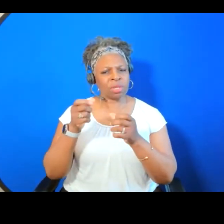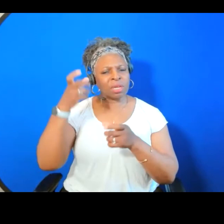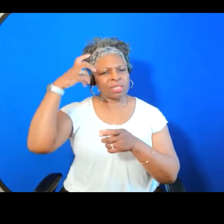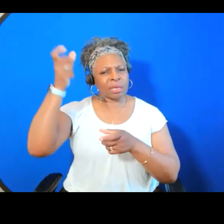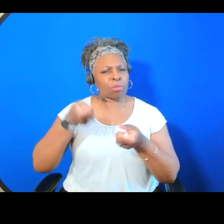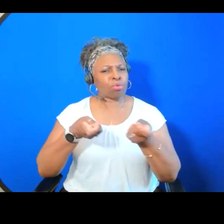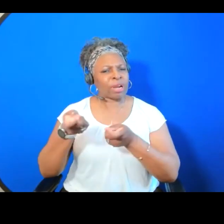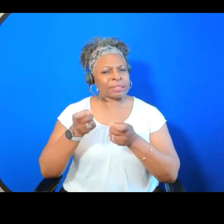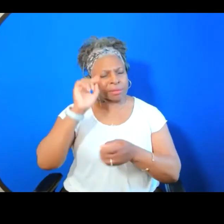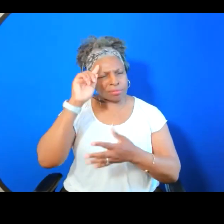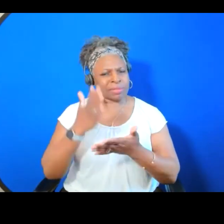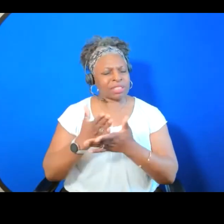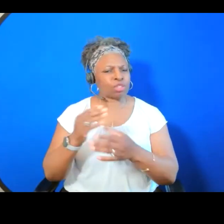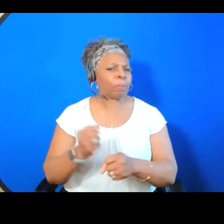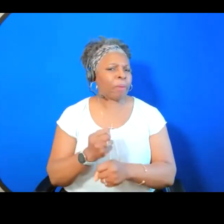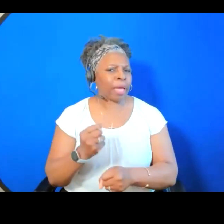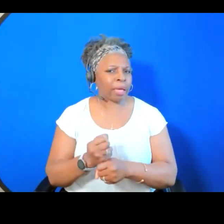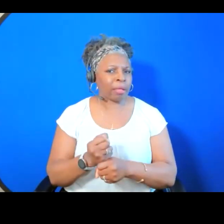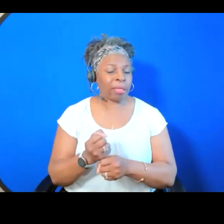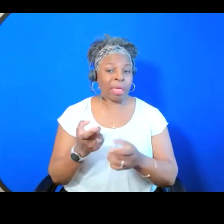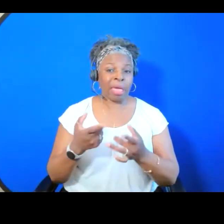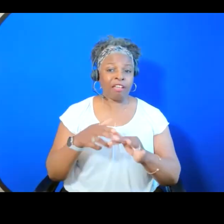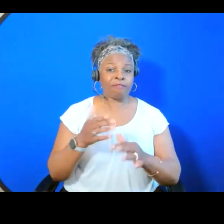If you haven't already done so, please do register for the other events in the programme